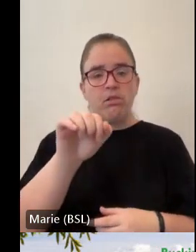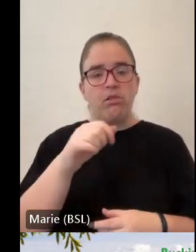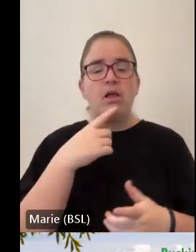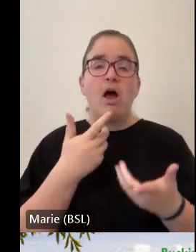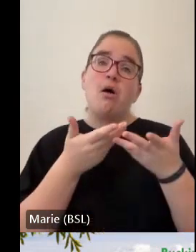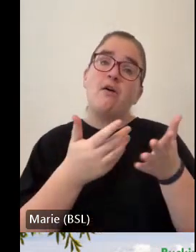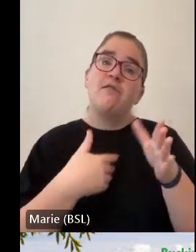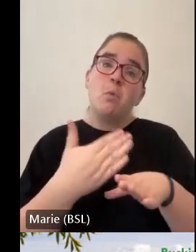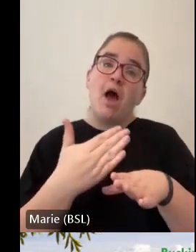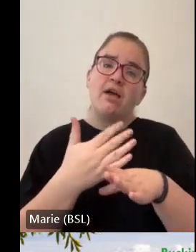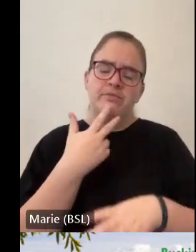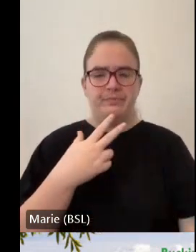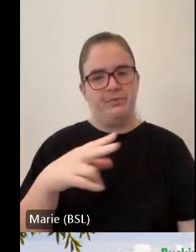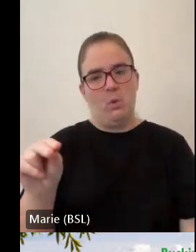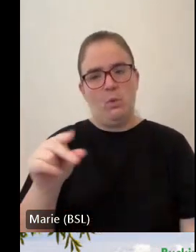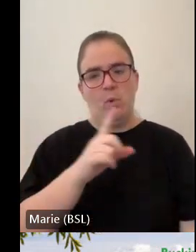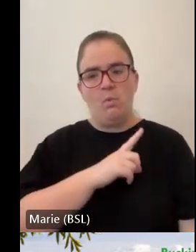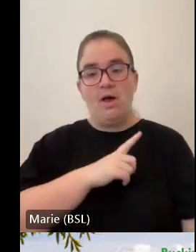experience no good ever comes from that.